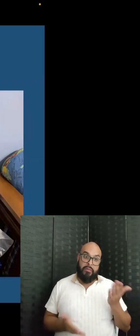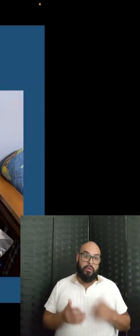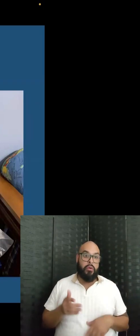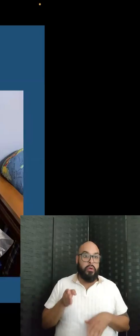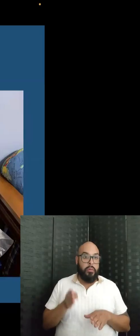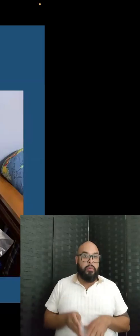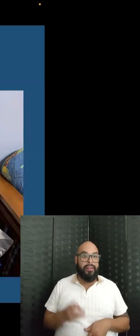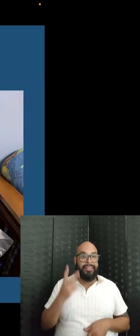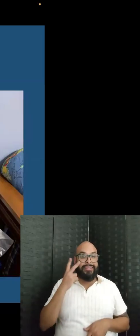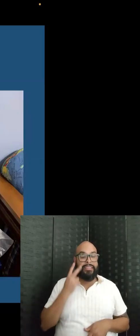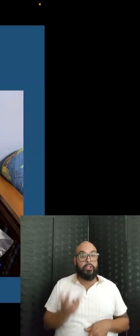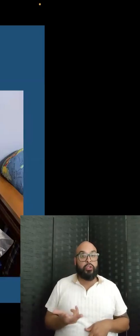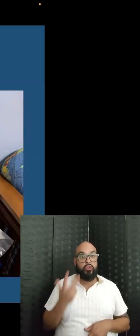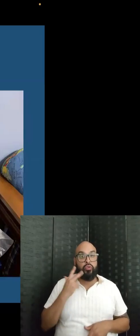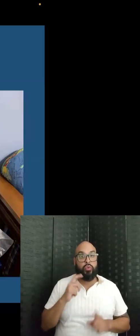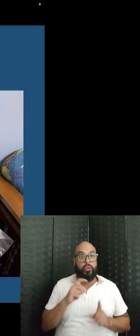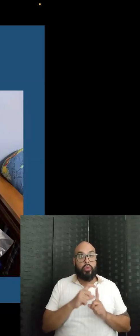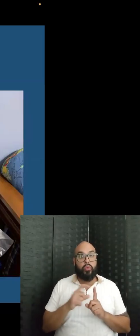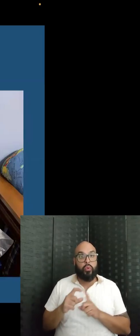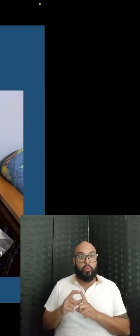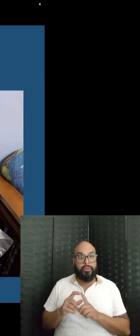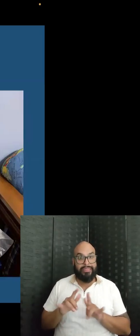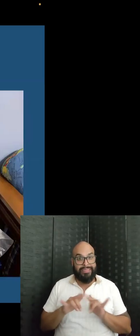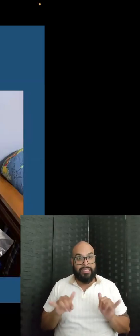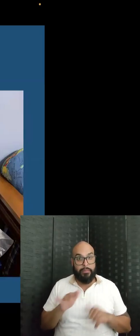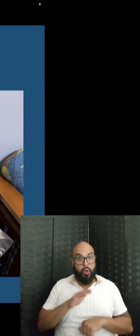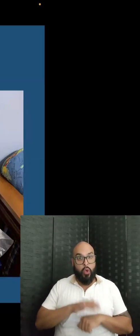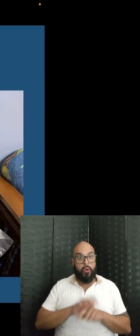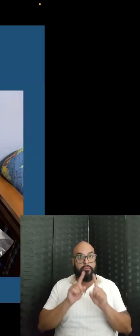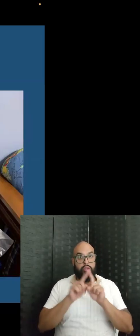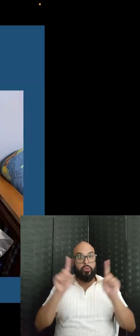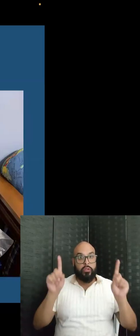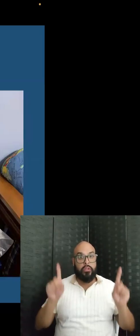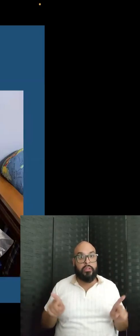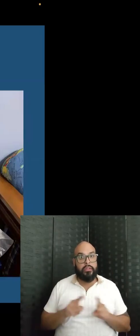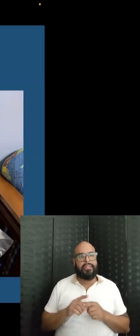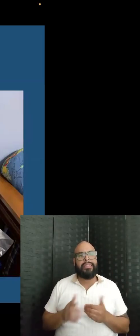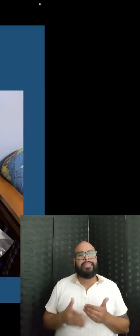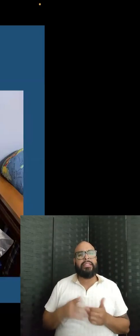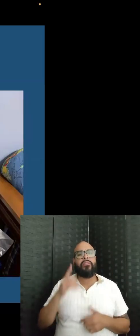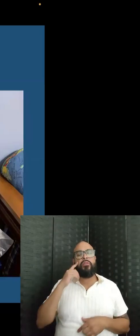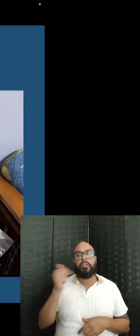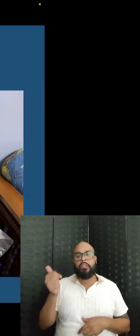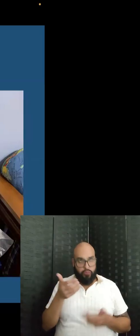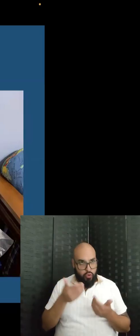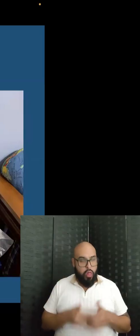So it's very easy to lose their place. And so that line marker can be very helpful.